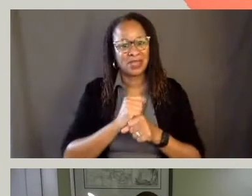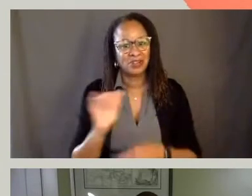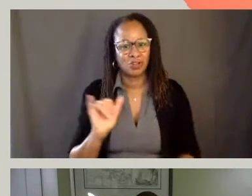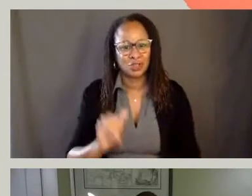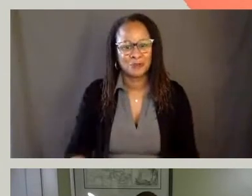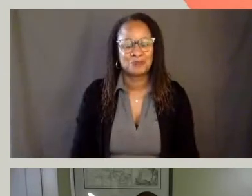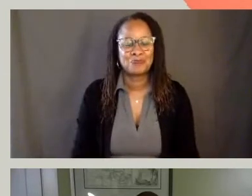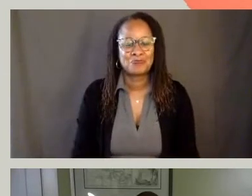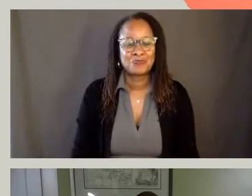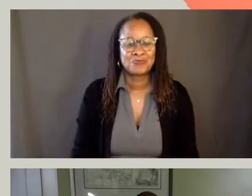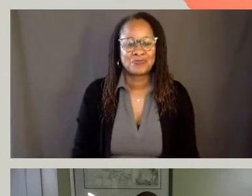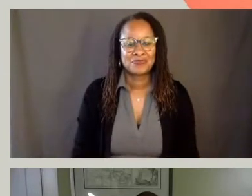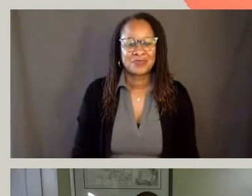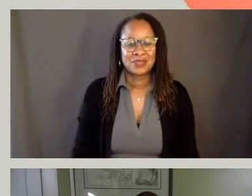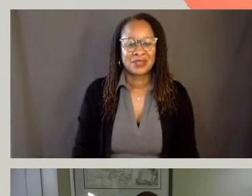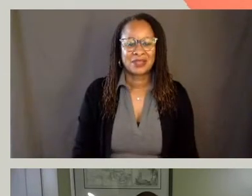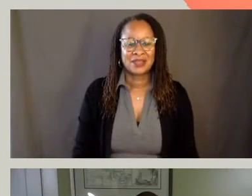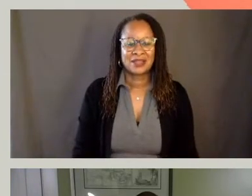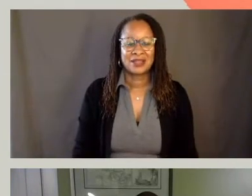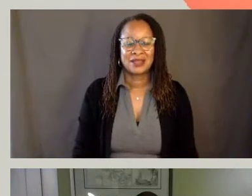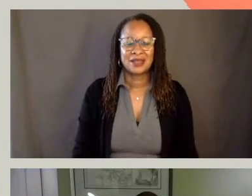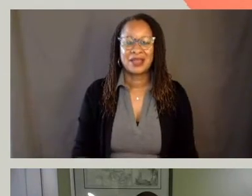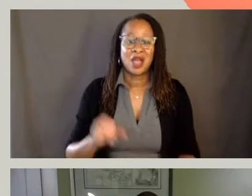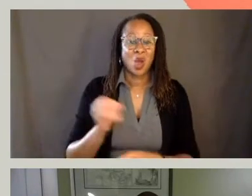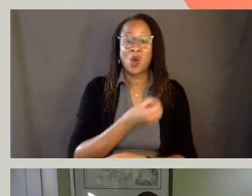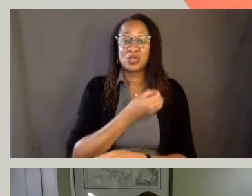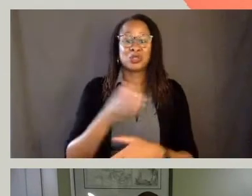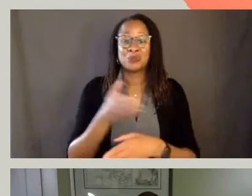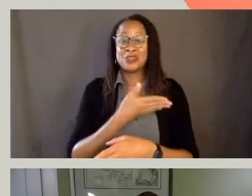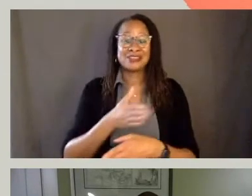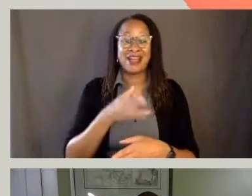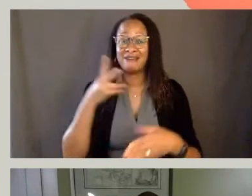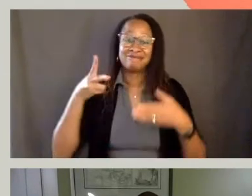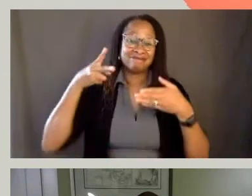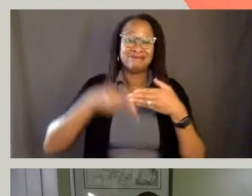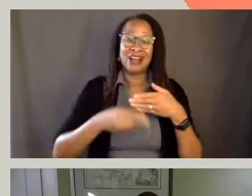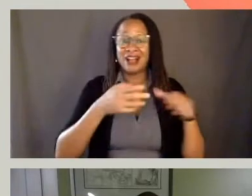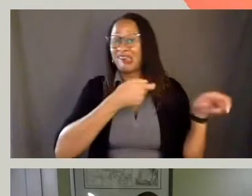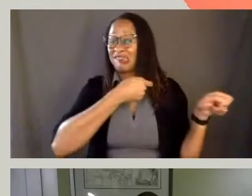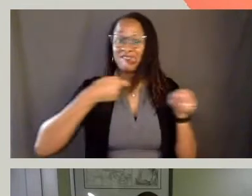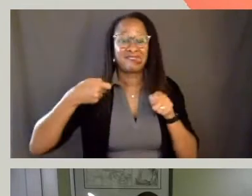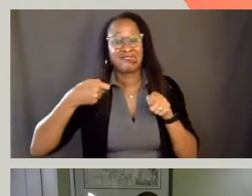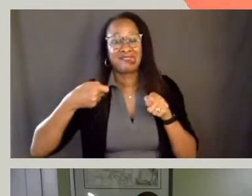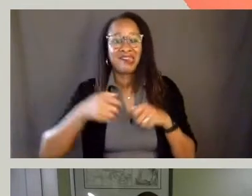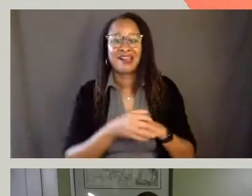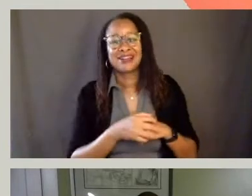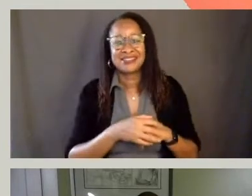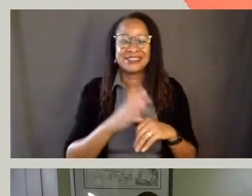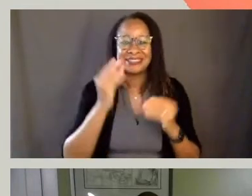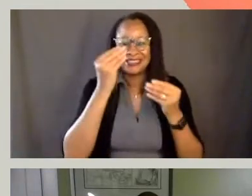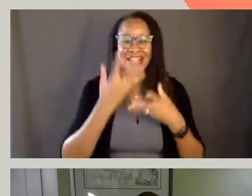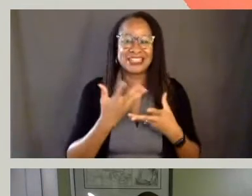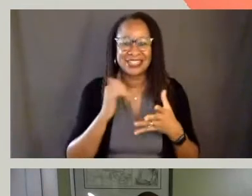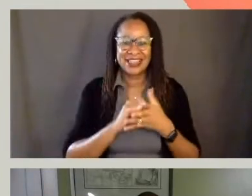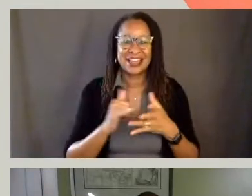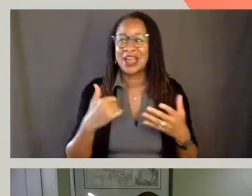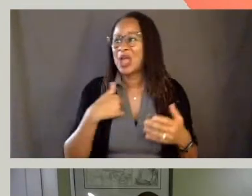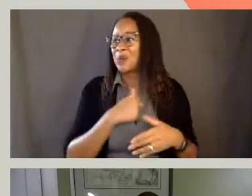They're playing the orchestra music on us, Randy, now, just so you know. They're telling us that they we have to wrap this up.